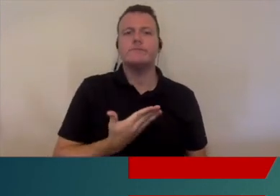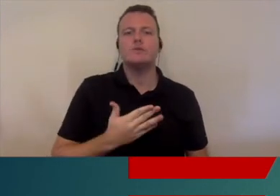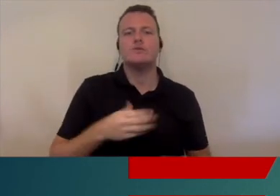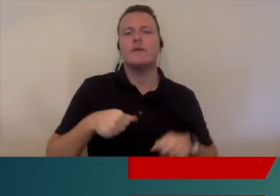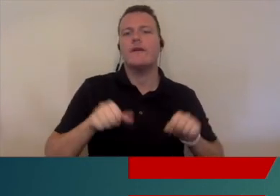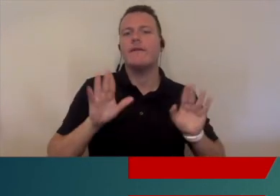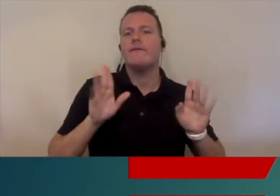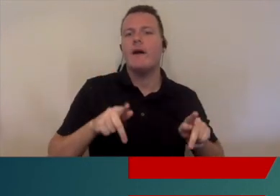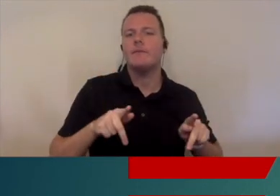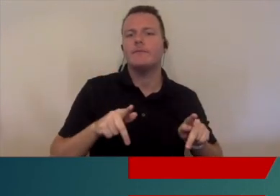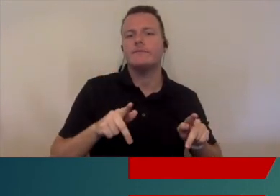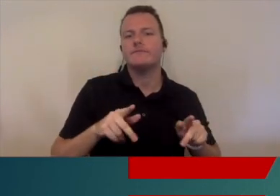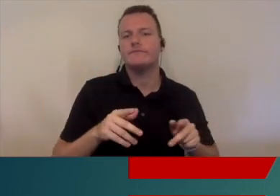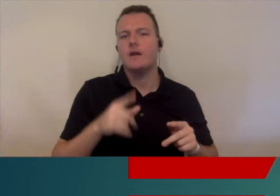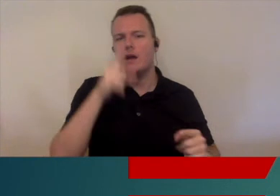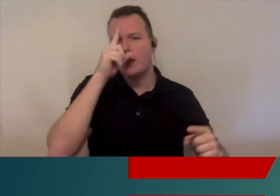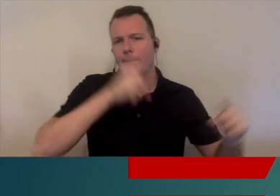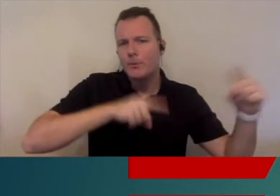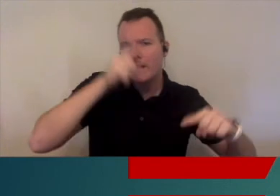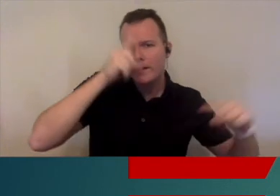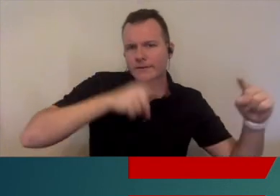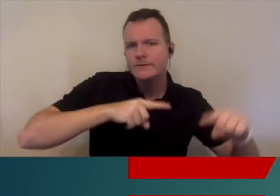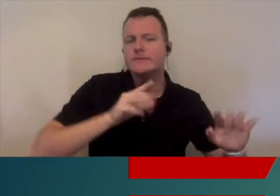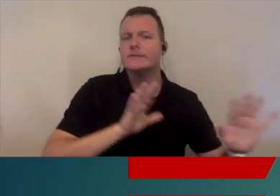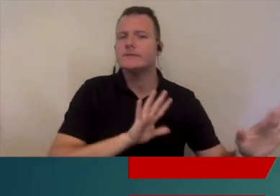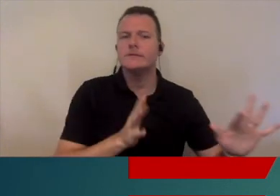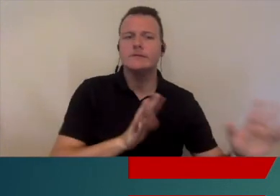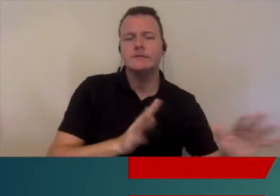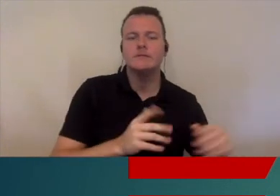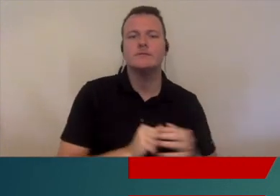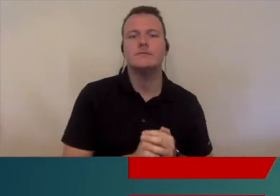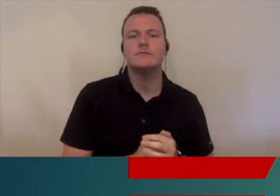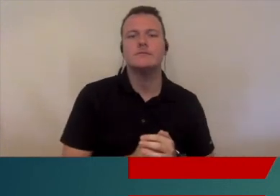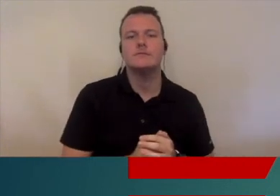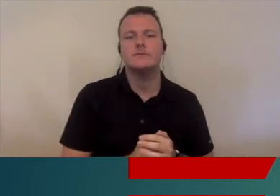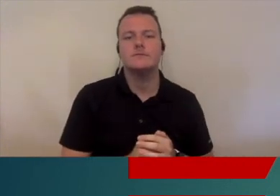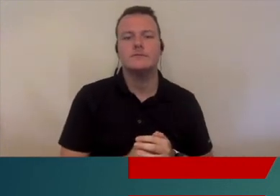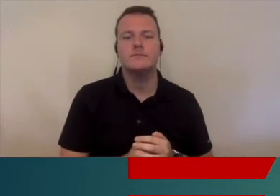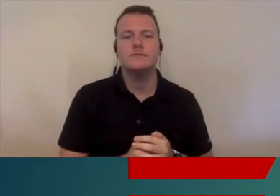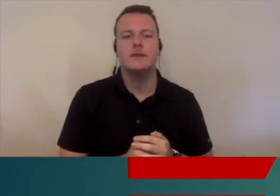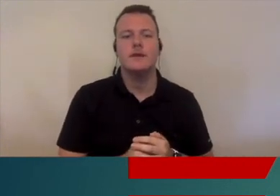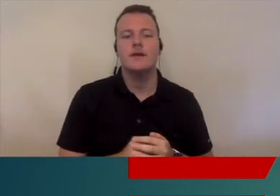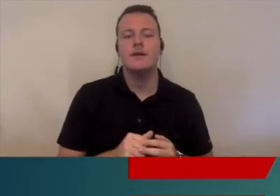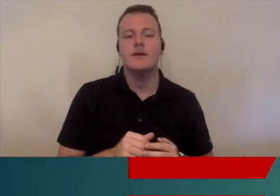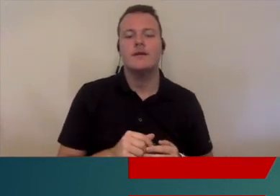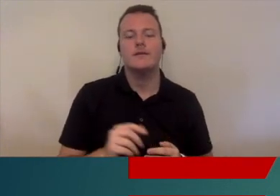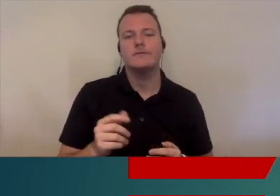comes to that. And- and I find, you know, not to be afraid to negotiate. I have a